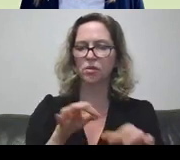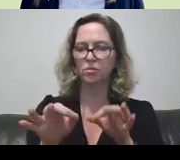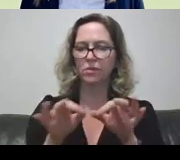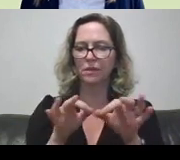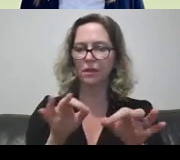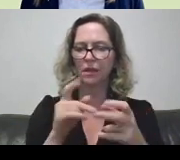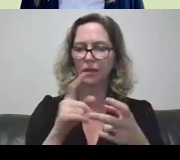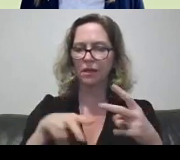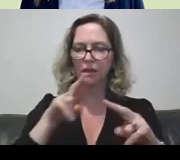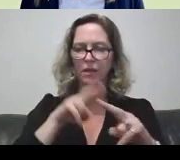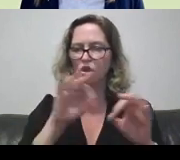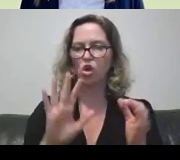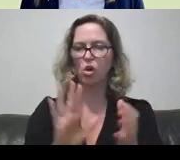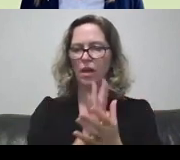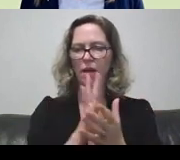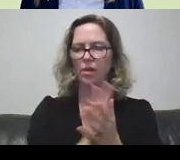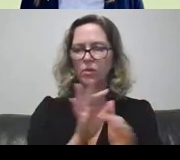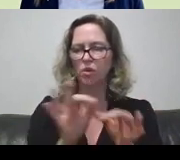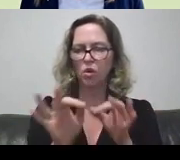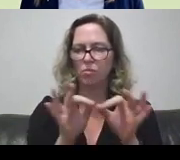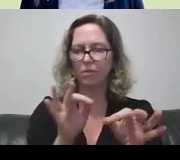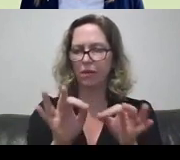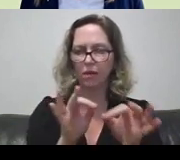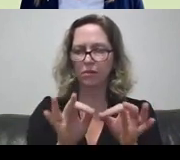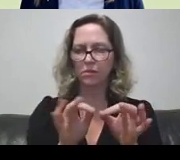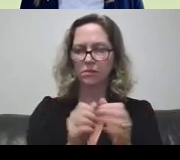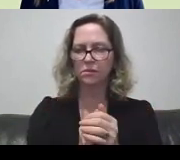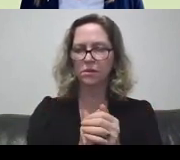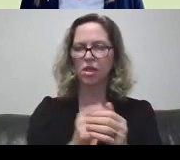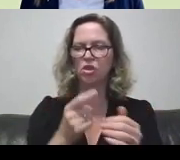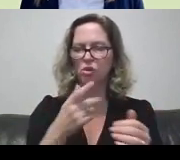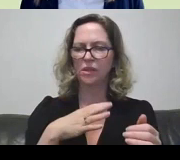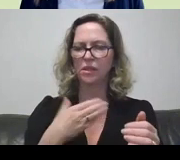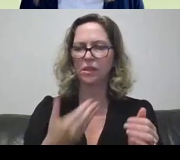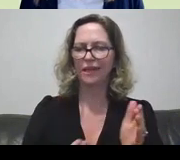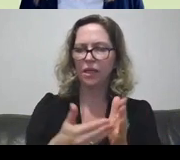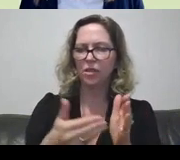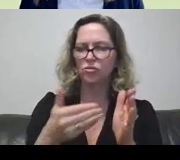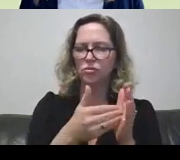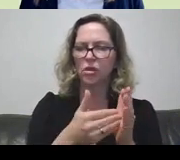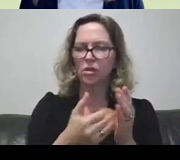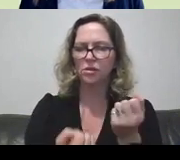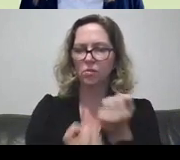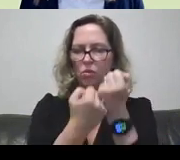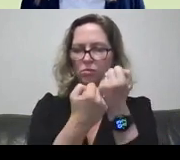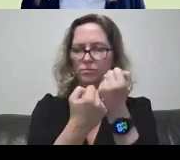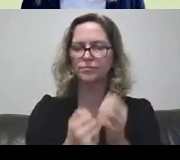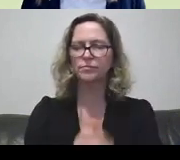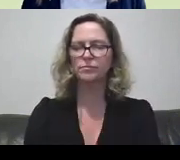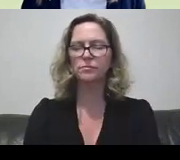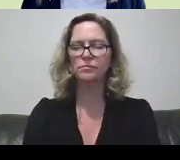needs and you need to seek additional supports if you do not agree with the